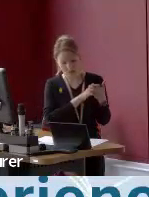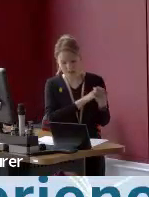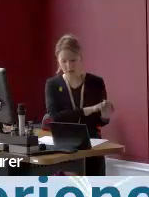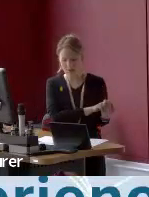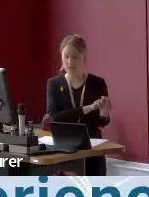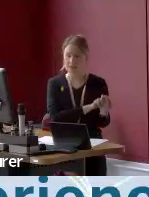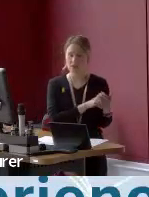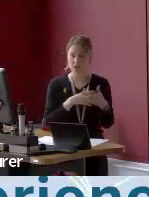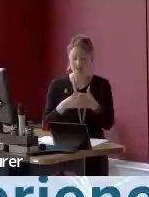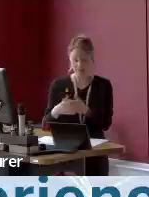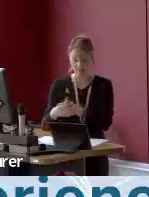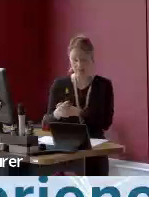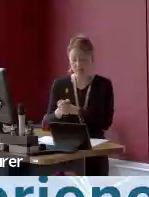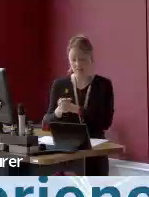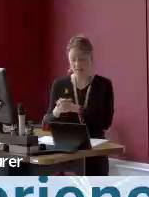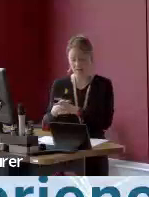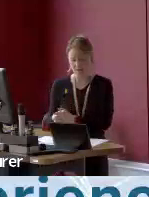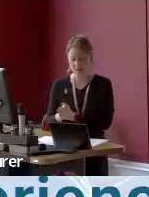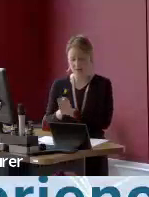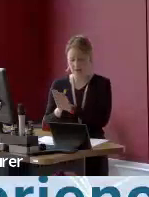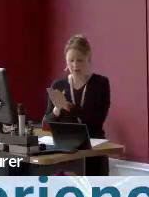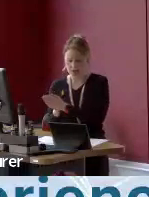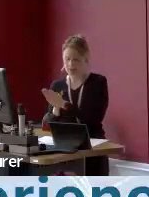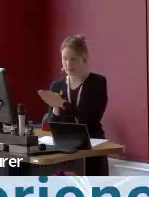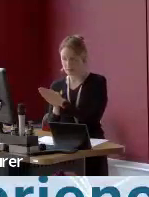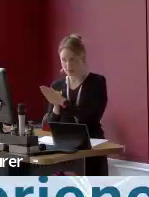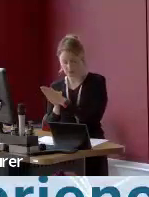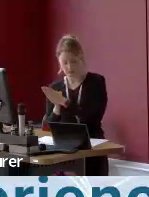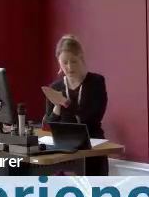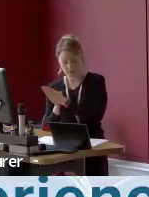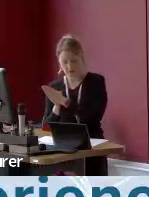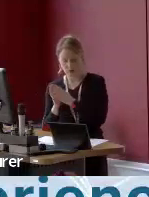engagement in research that seeks to identify influence and address their health needs. So,